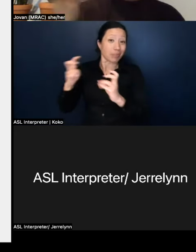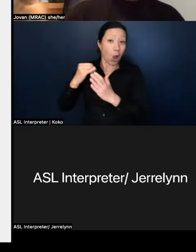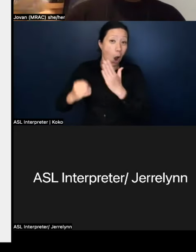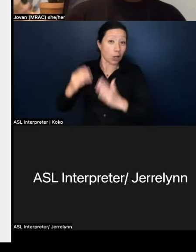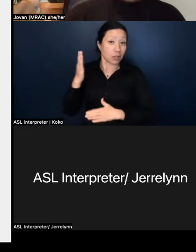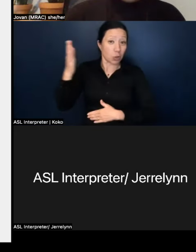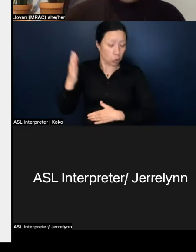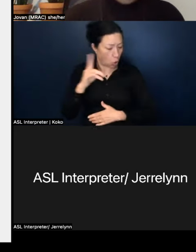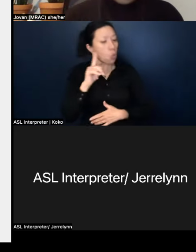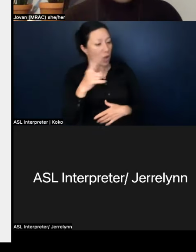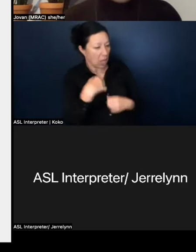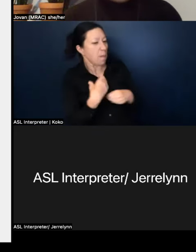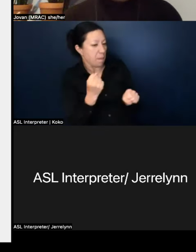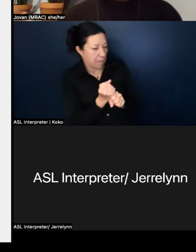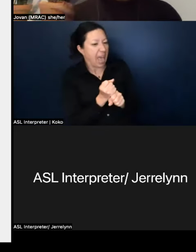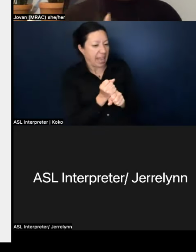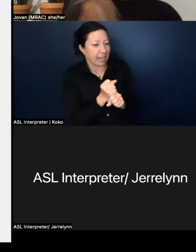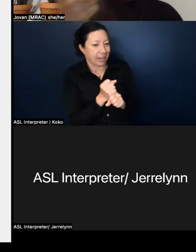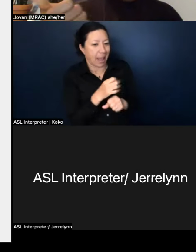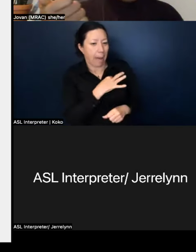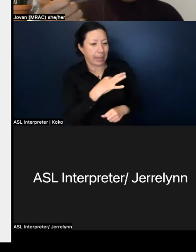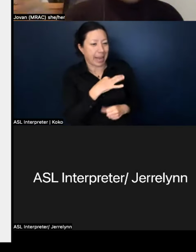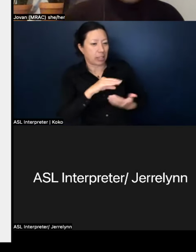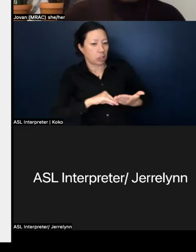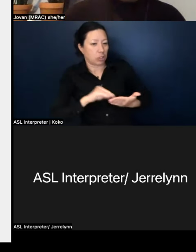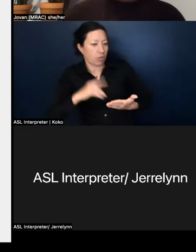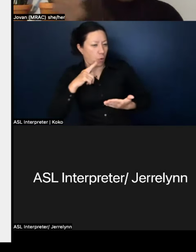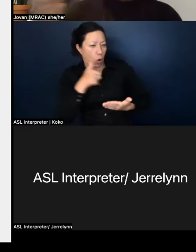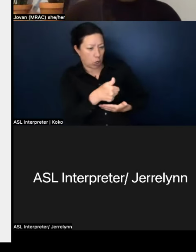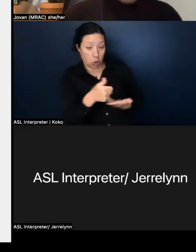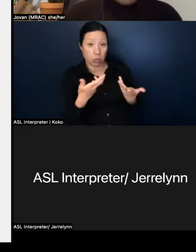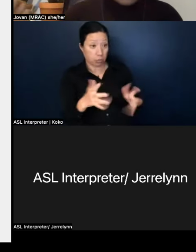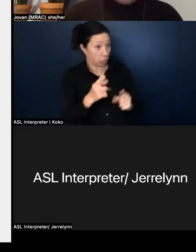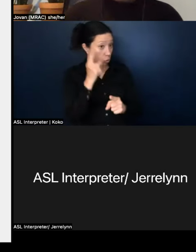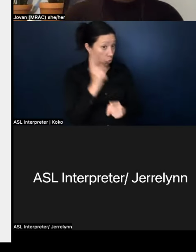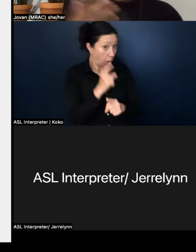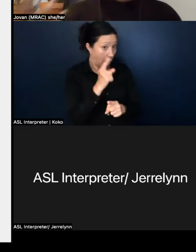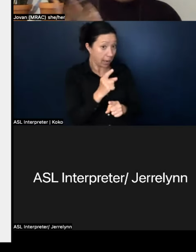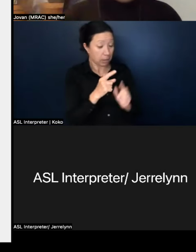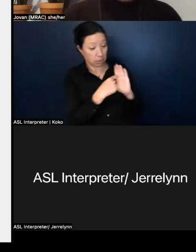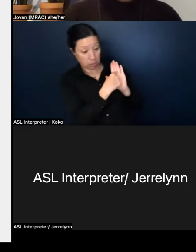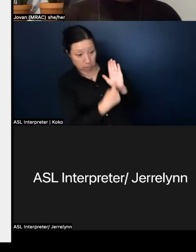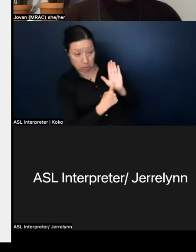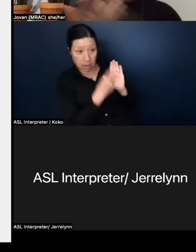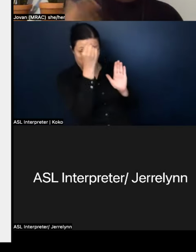Is this information correct?" So if you moved, if you have a new website, et cetera, et cetera, you know,